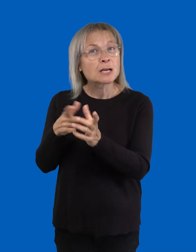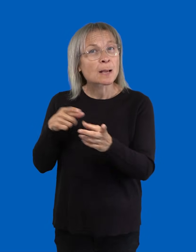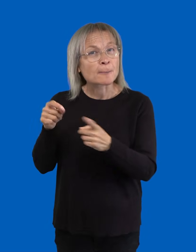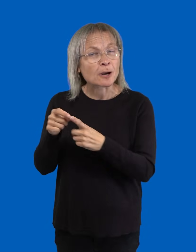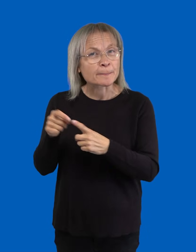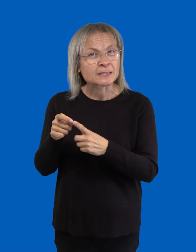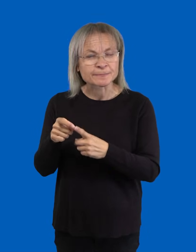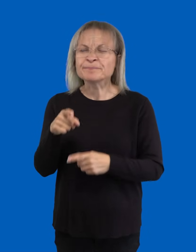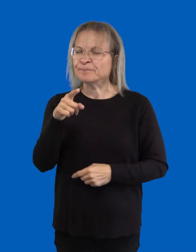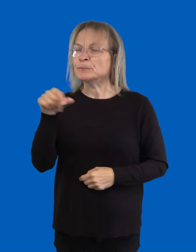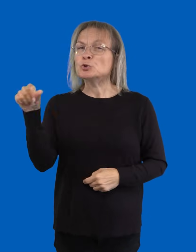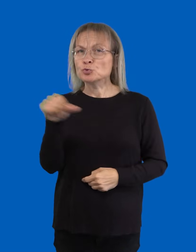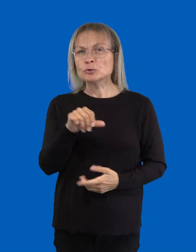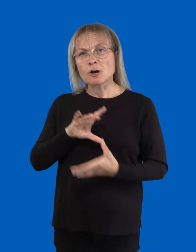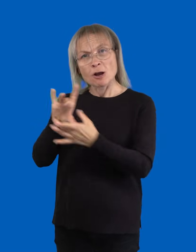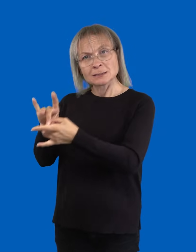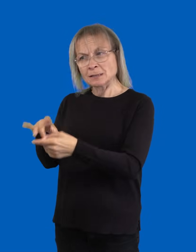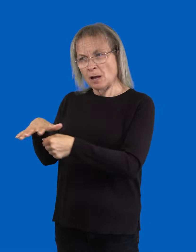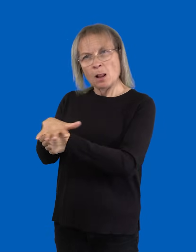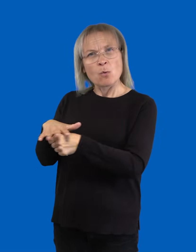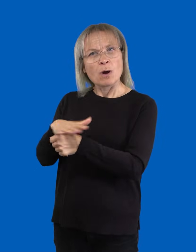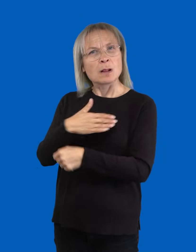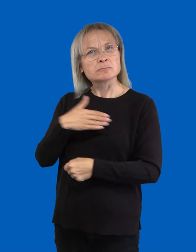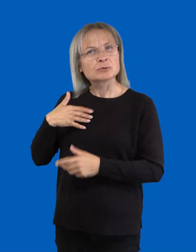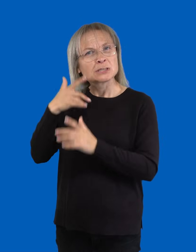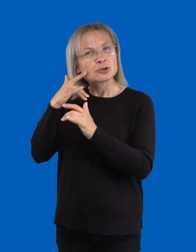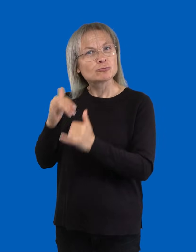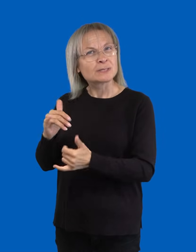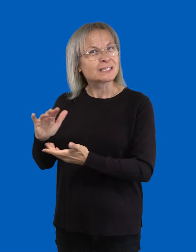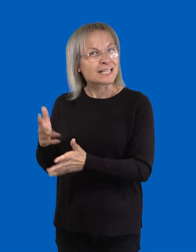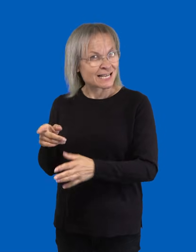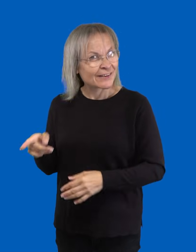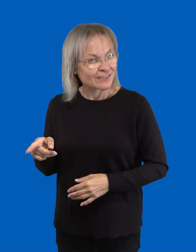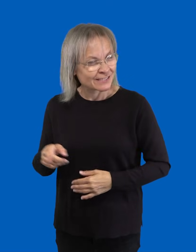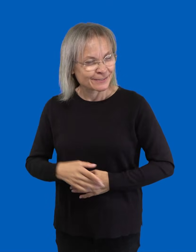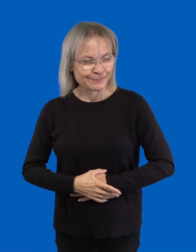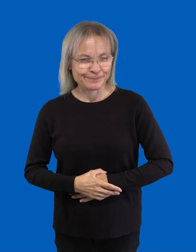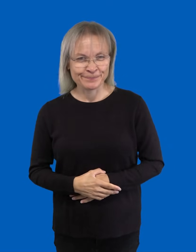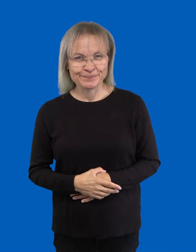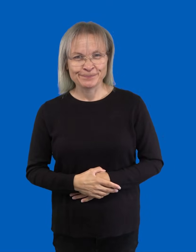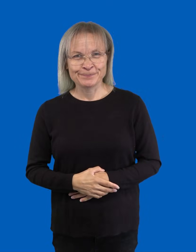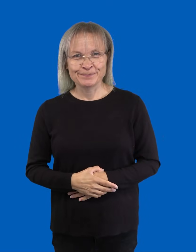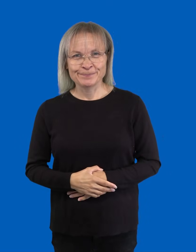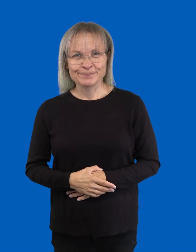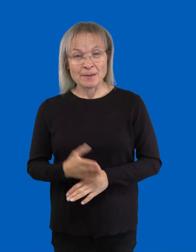if you need to cancel or change your appointment.